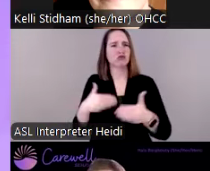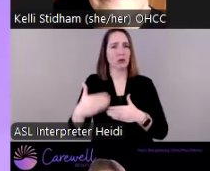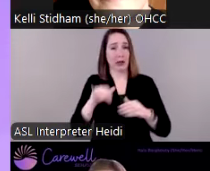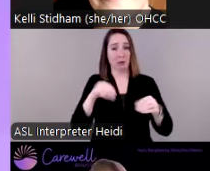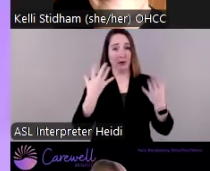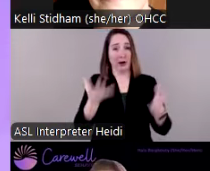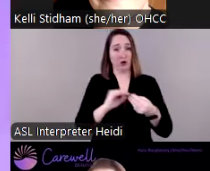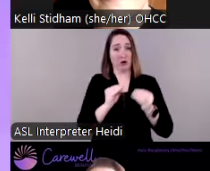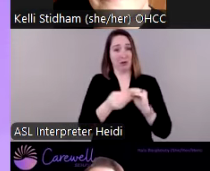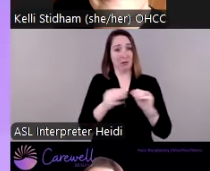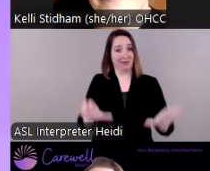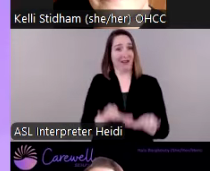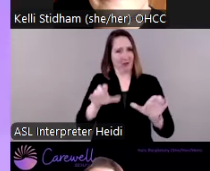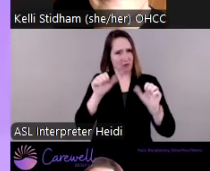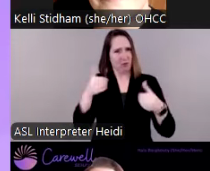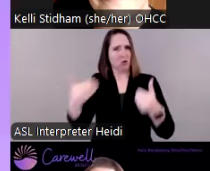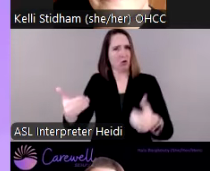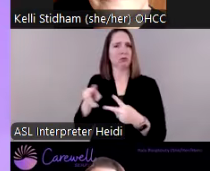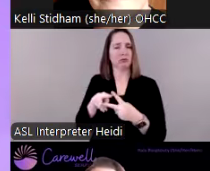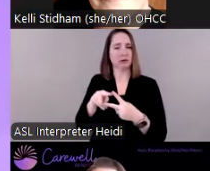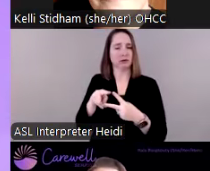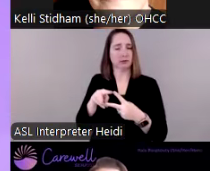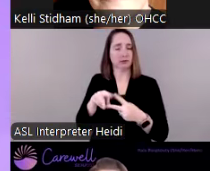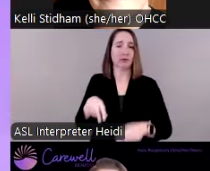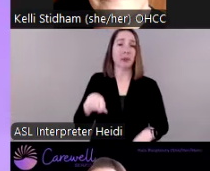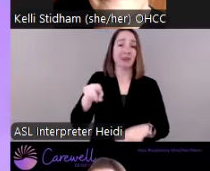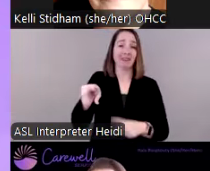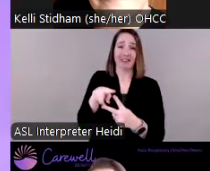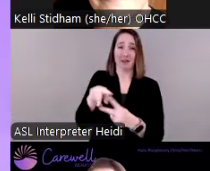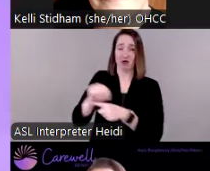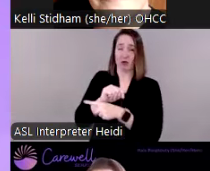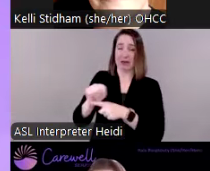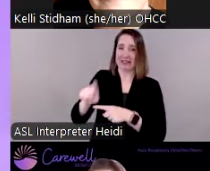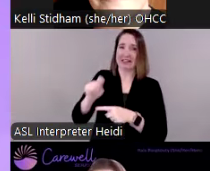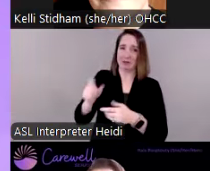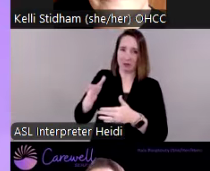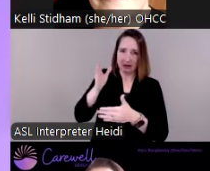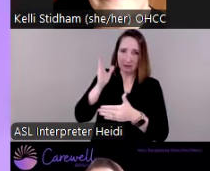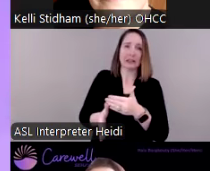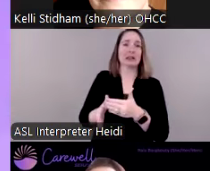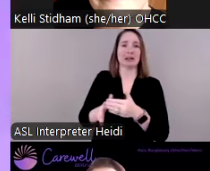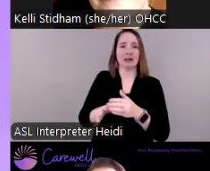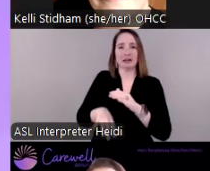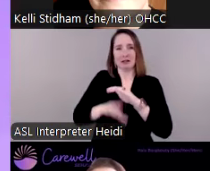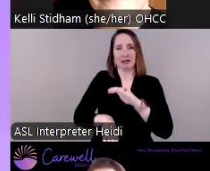gets active. And uh these trainings need